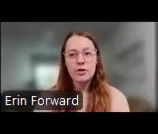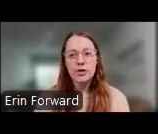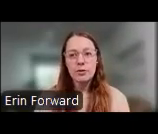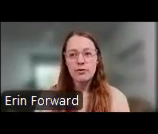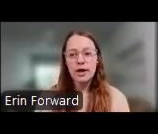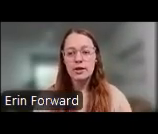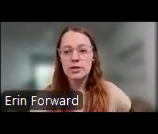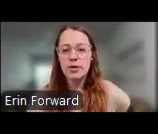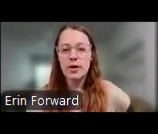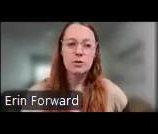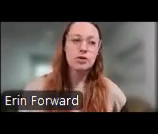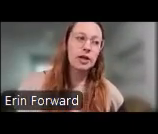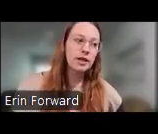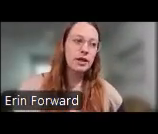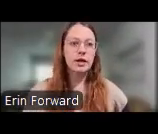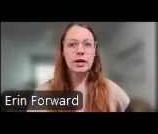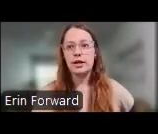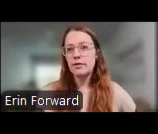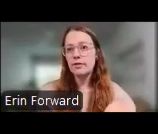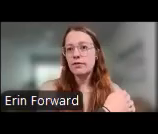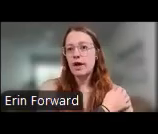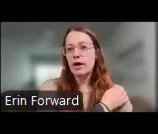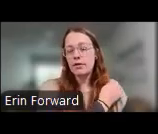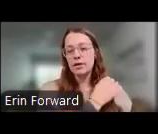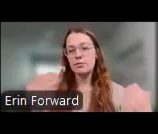floor time provider, so I am a training leader, and that is